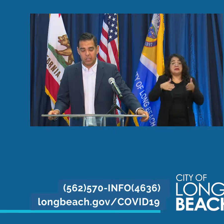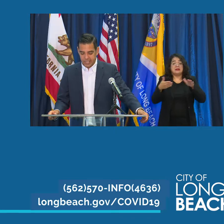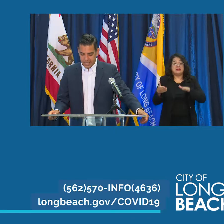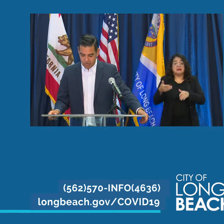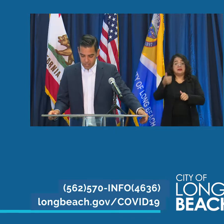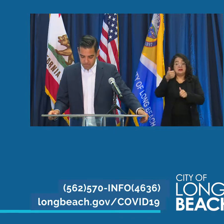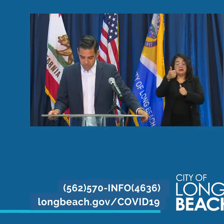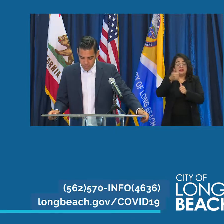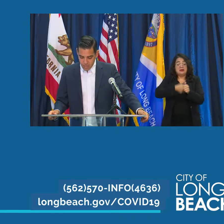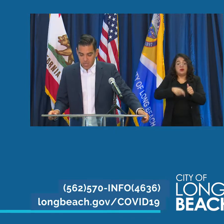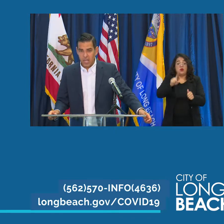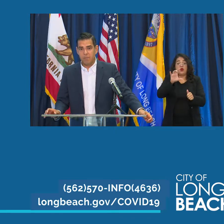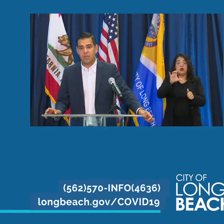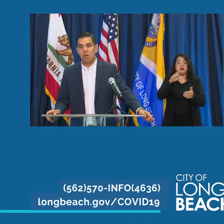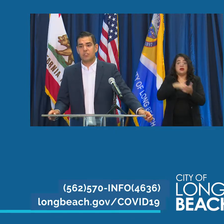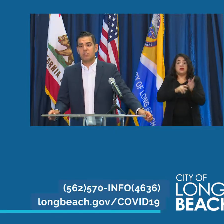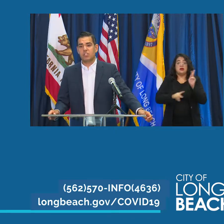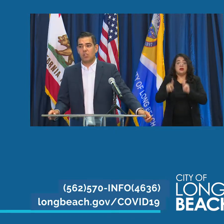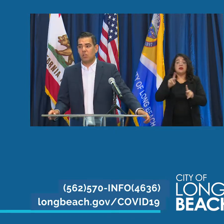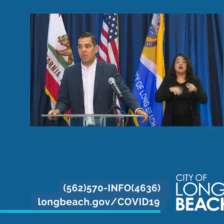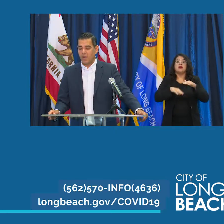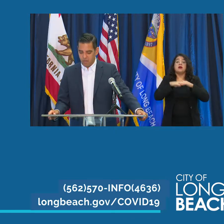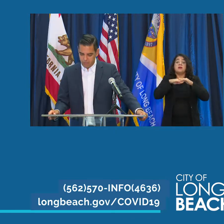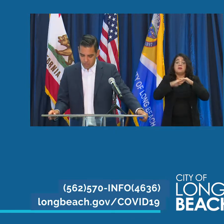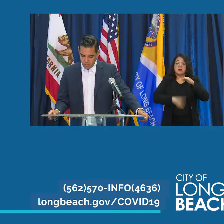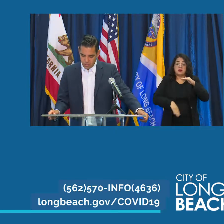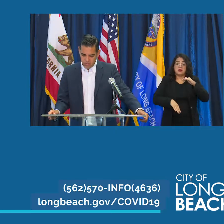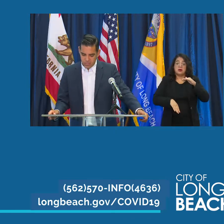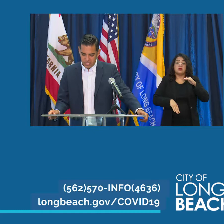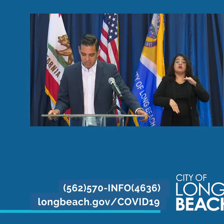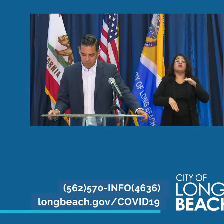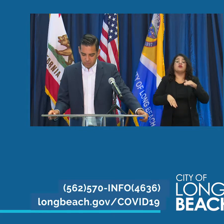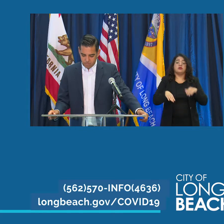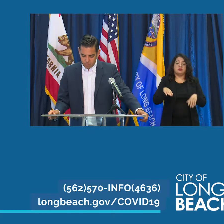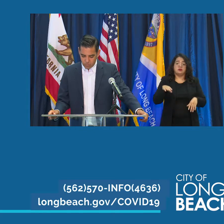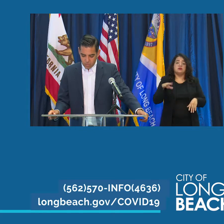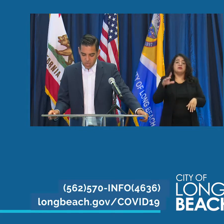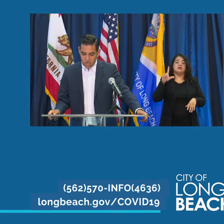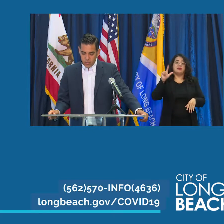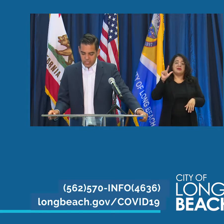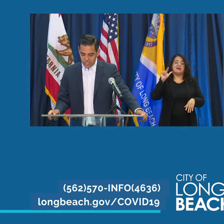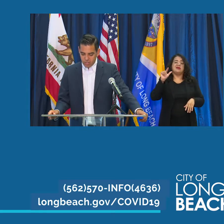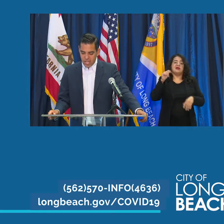LA County, but also still above the state level. We continue to have